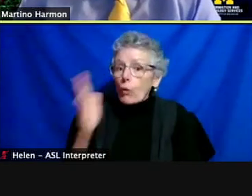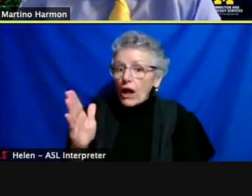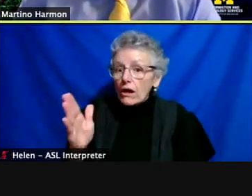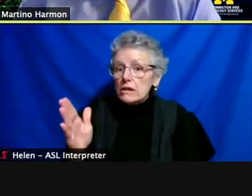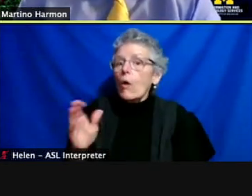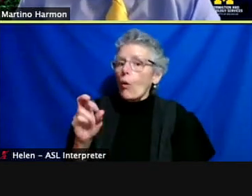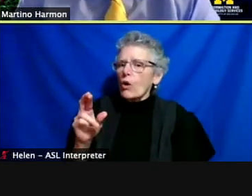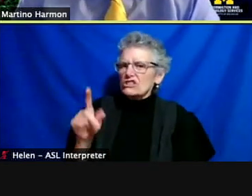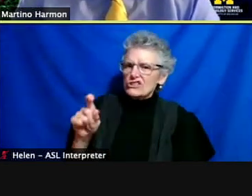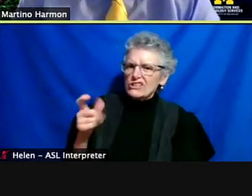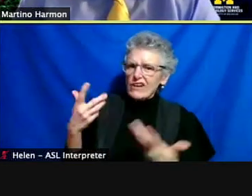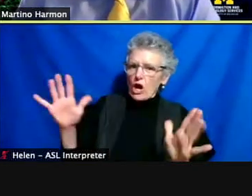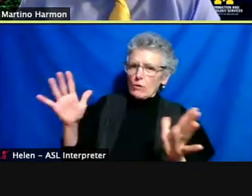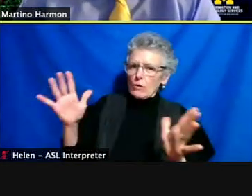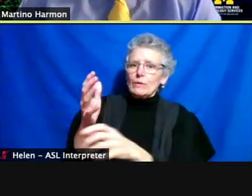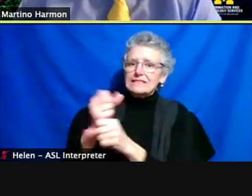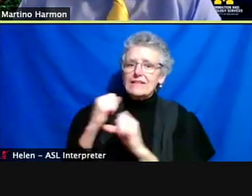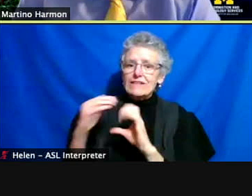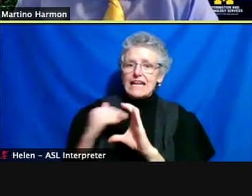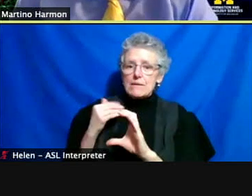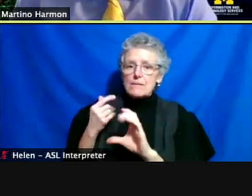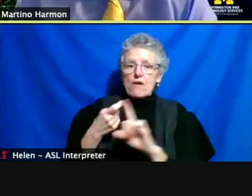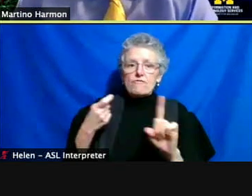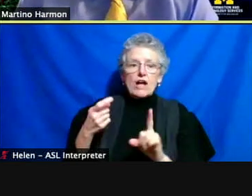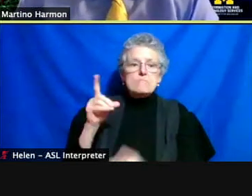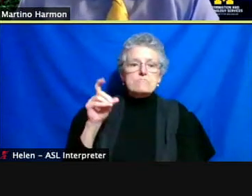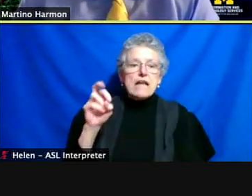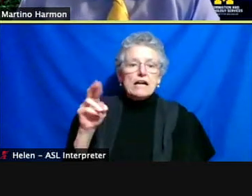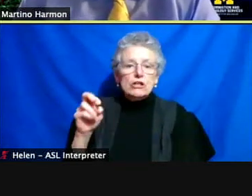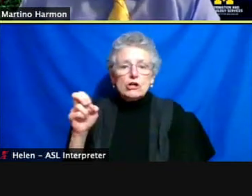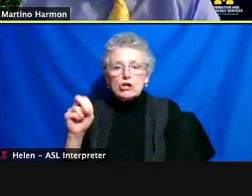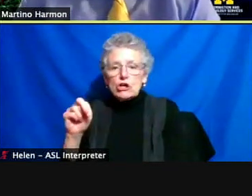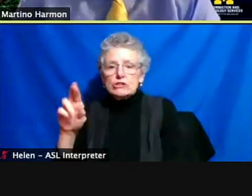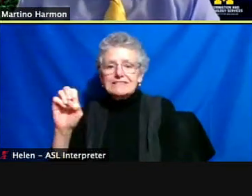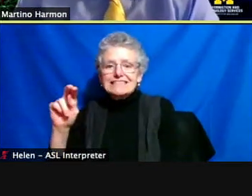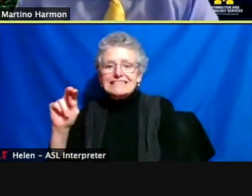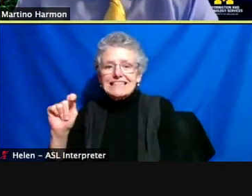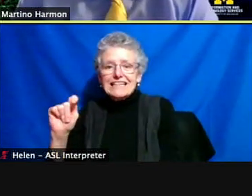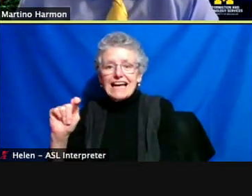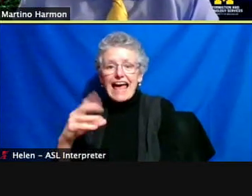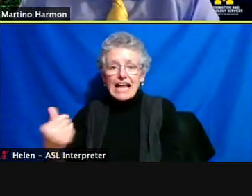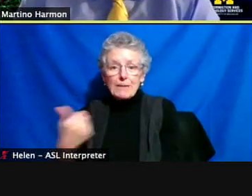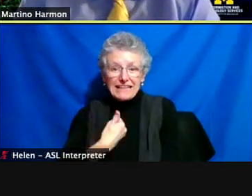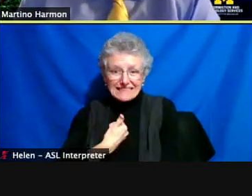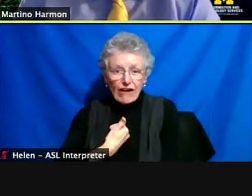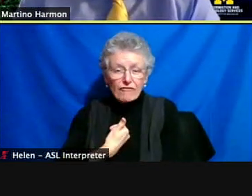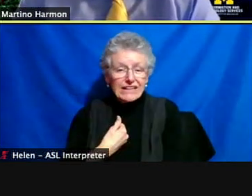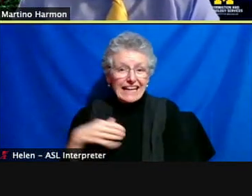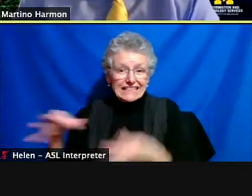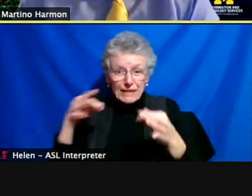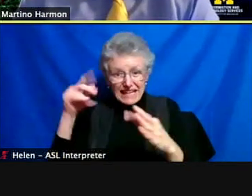for Dr. Ernst and myself explaining what those expectations are. And Dr. Ernst will talk a little more about that.